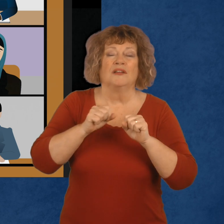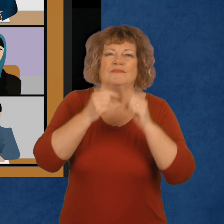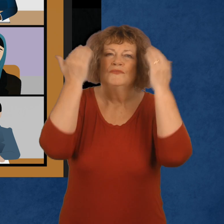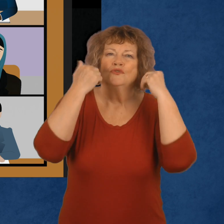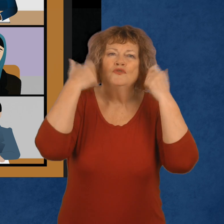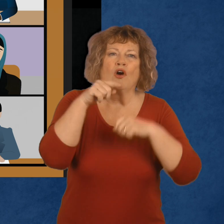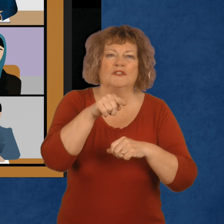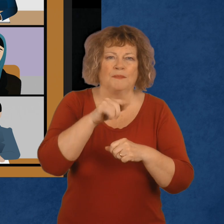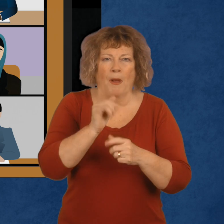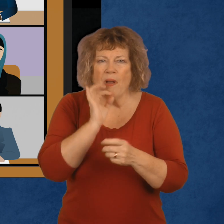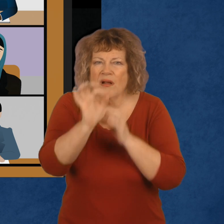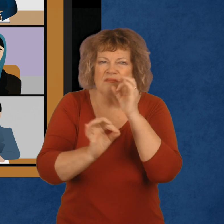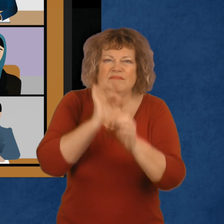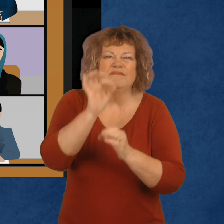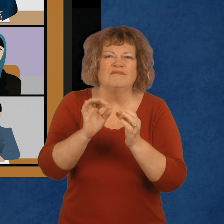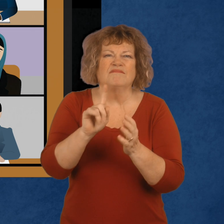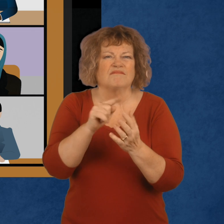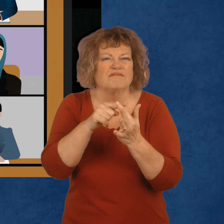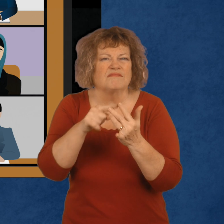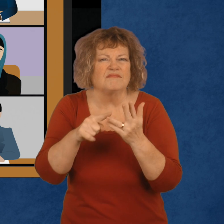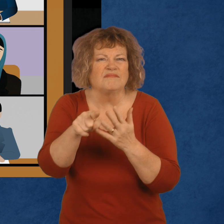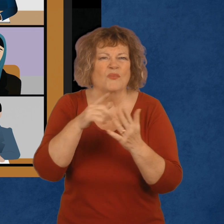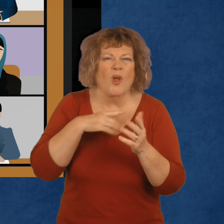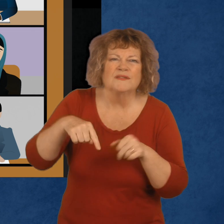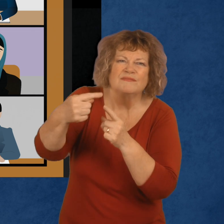to ask the judge questions about what will happen in the hearing.